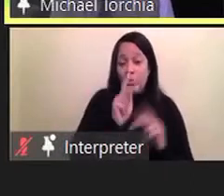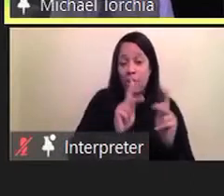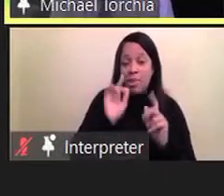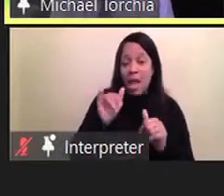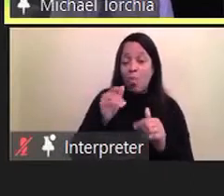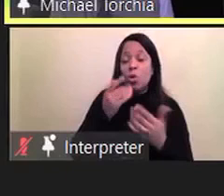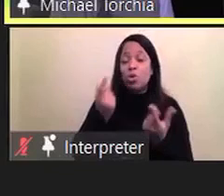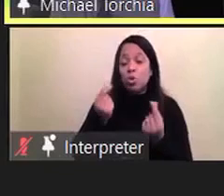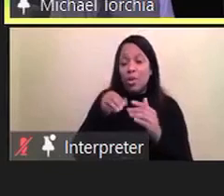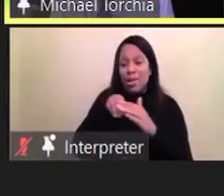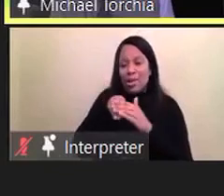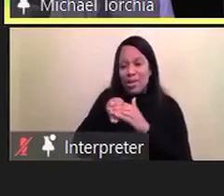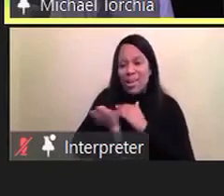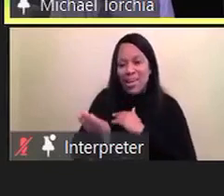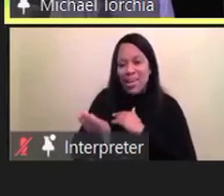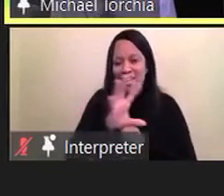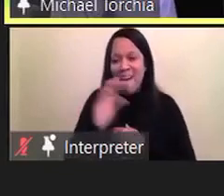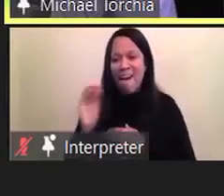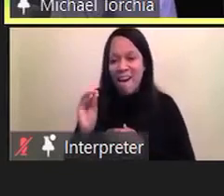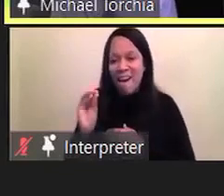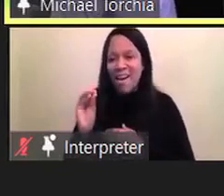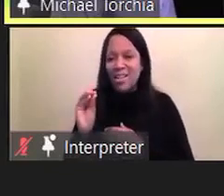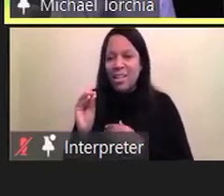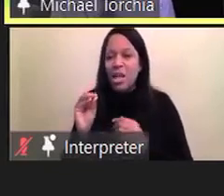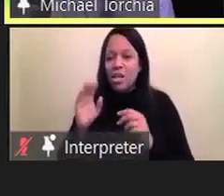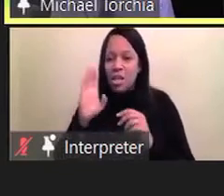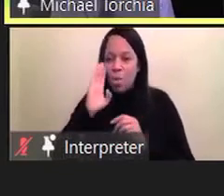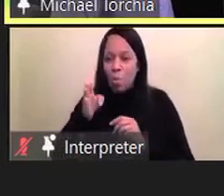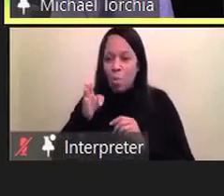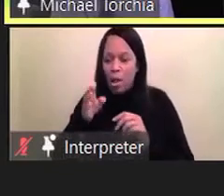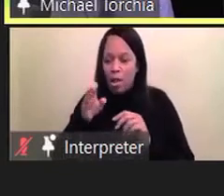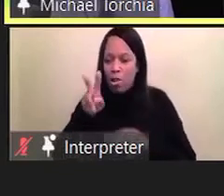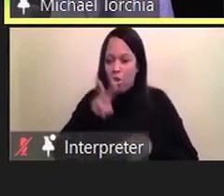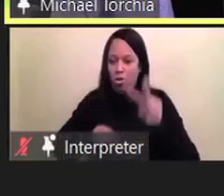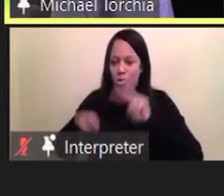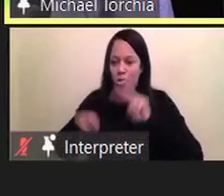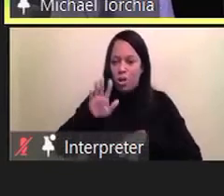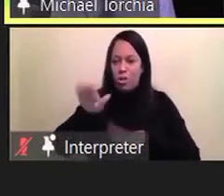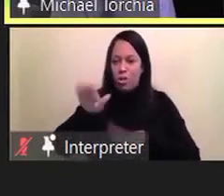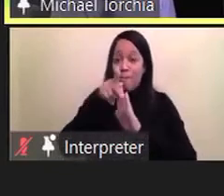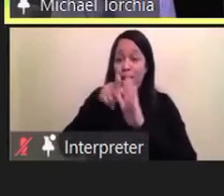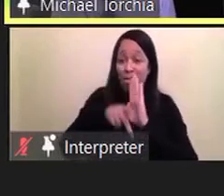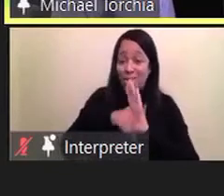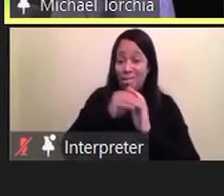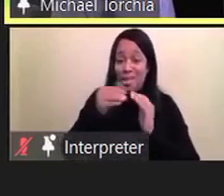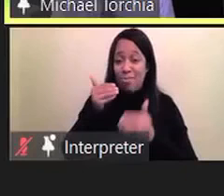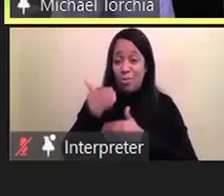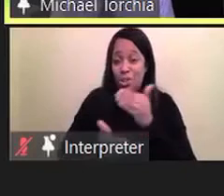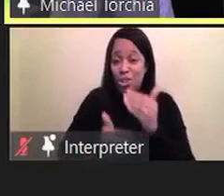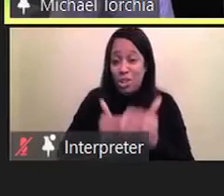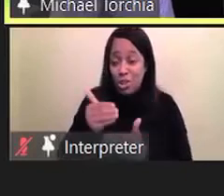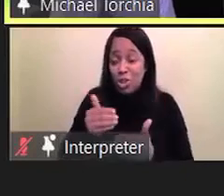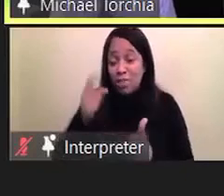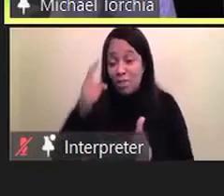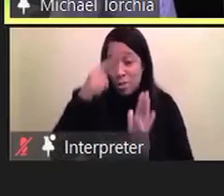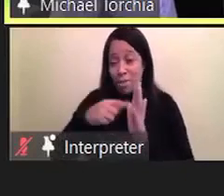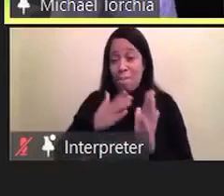And they will literally audit your policies and procedures. When we do it, we go through. And we say, let us see your handbook.